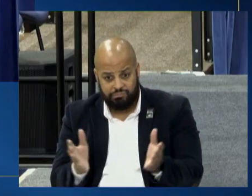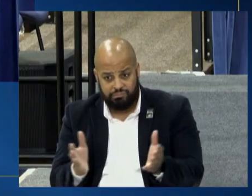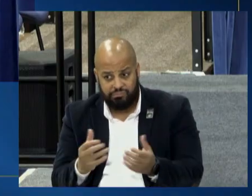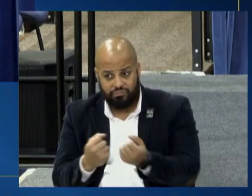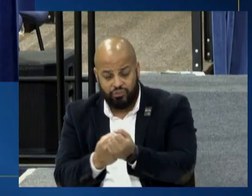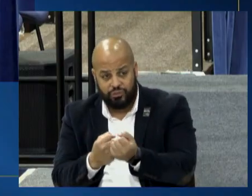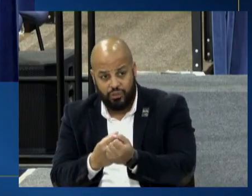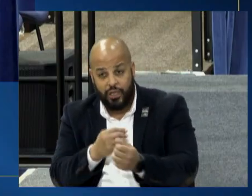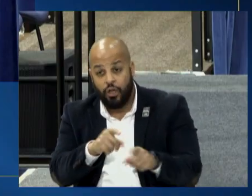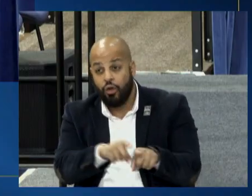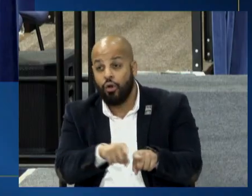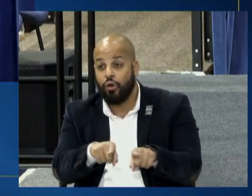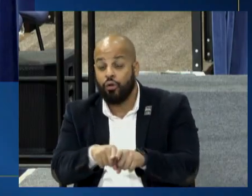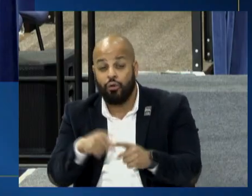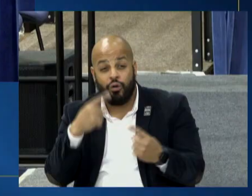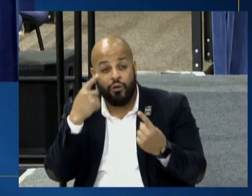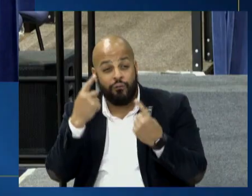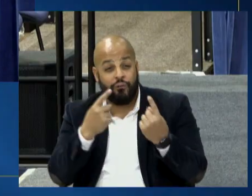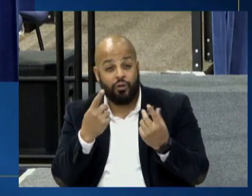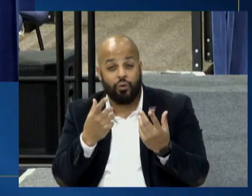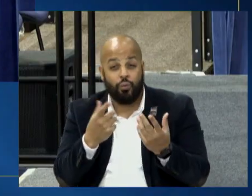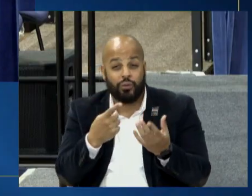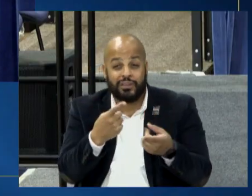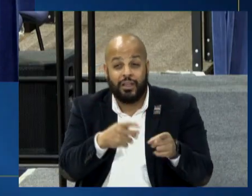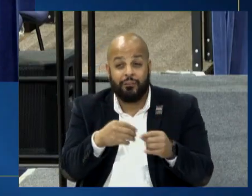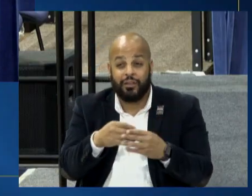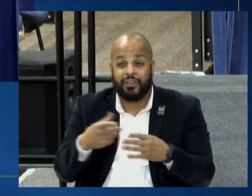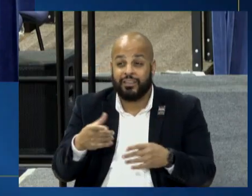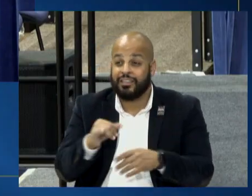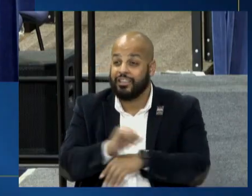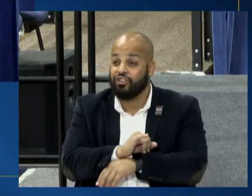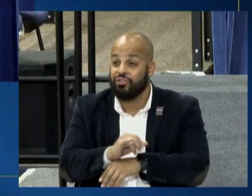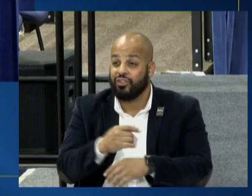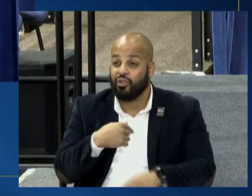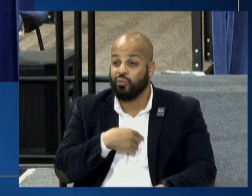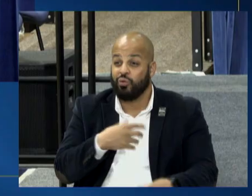about what's happening in industry. We don't want to duplicate what's happening in industry.